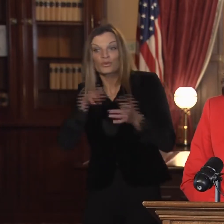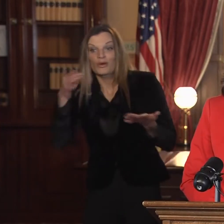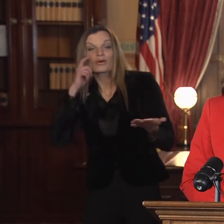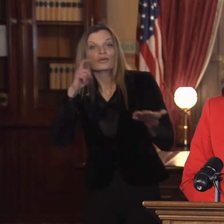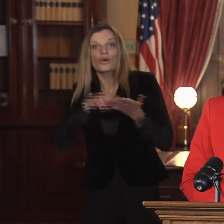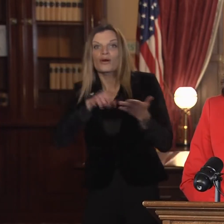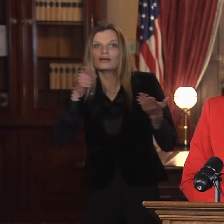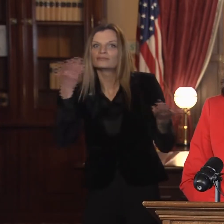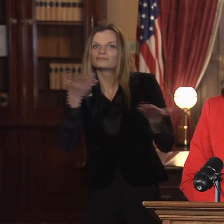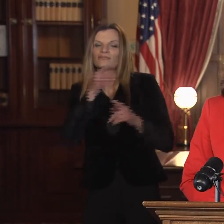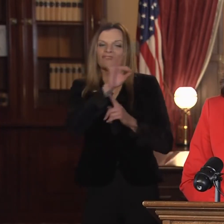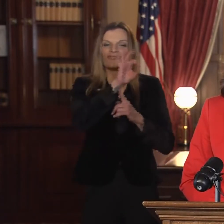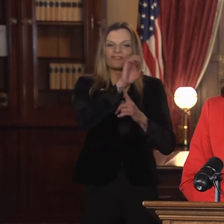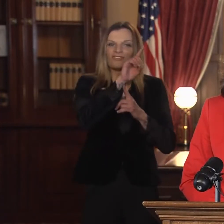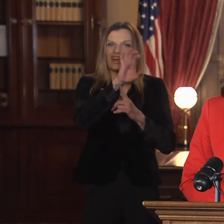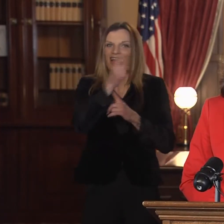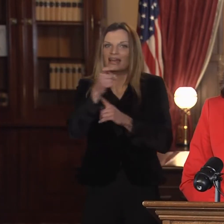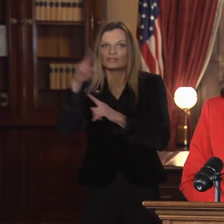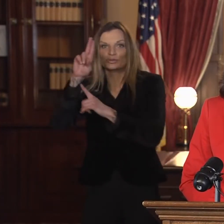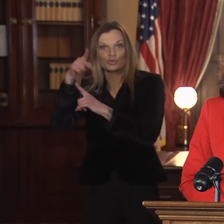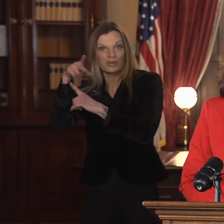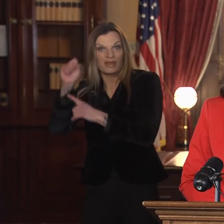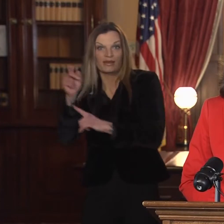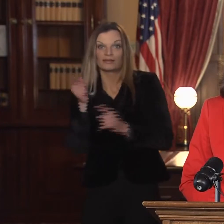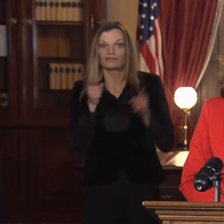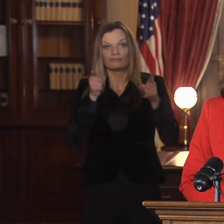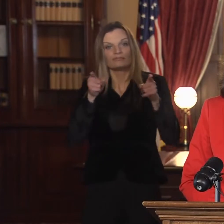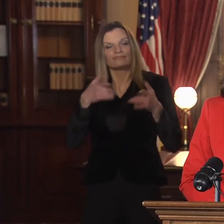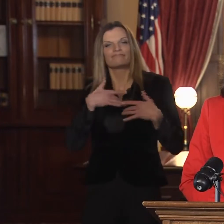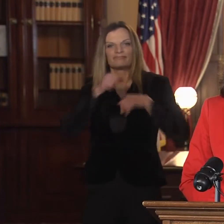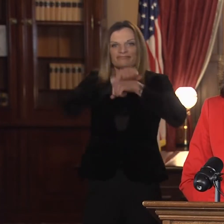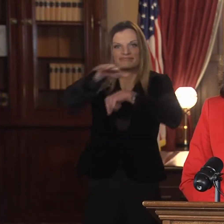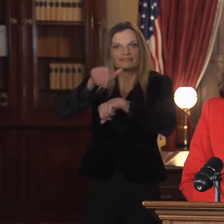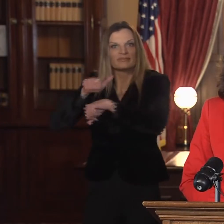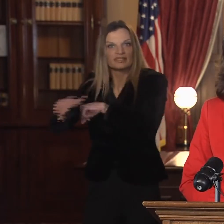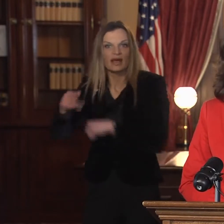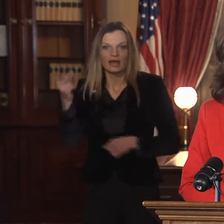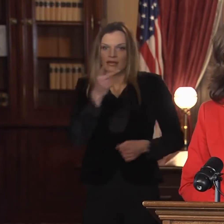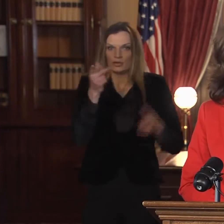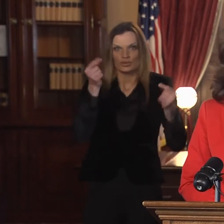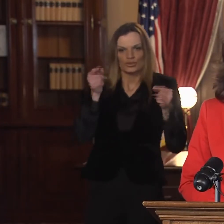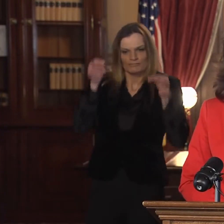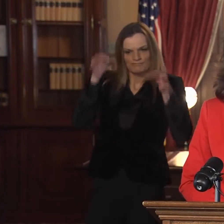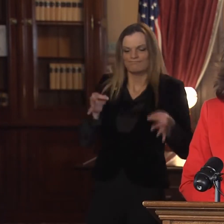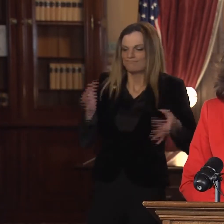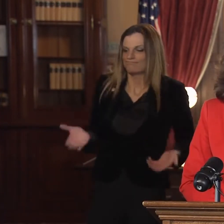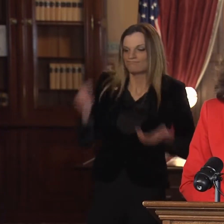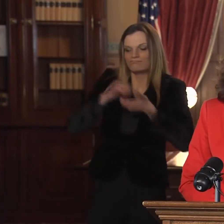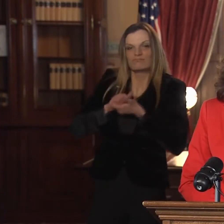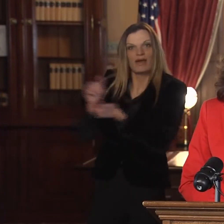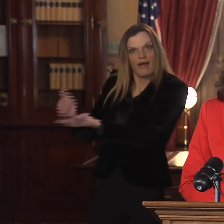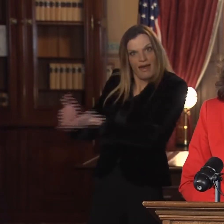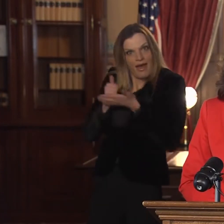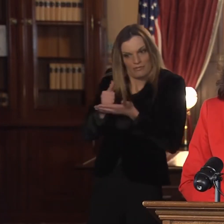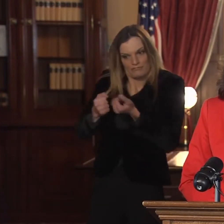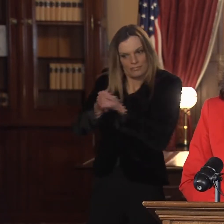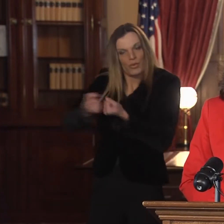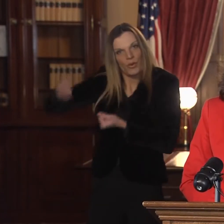COMING FROM MICHIGAN. WE ALSO GOT TO SEE FEDEX AND UPA COMING TOGETHER TO DISTRIBUTE